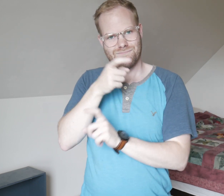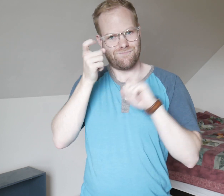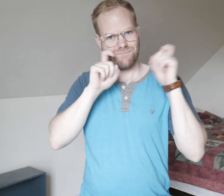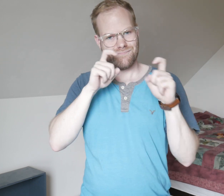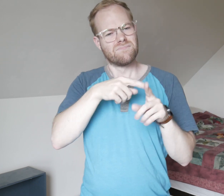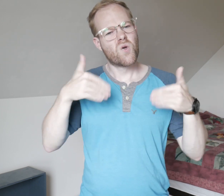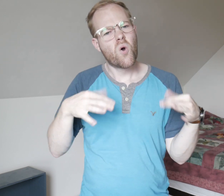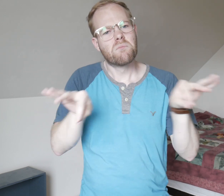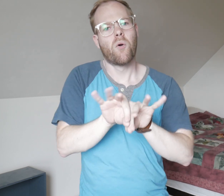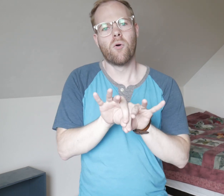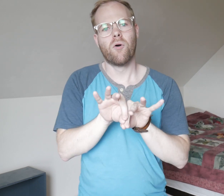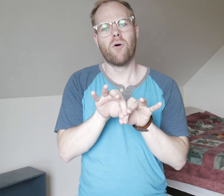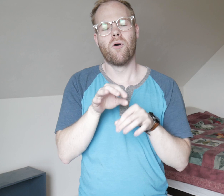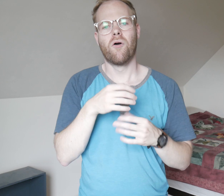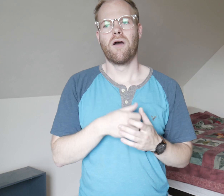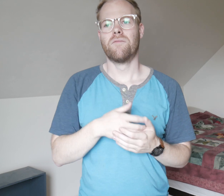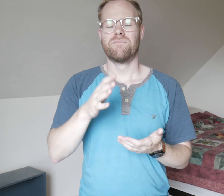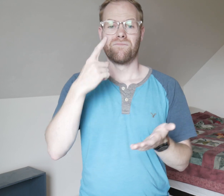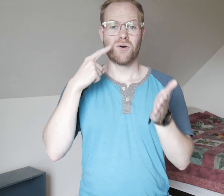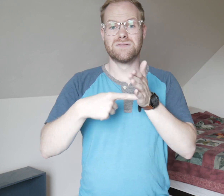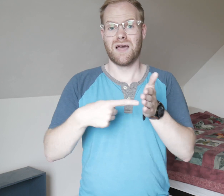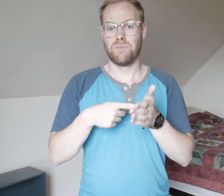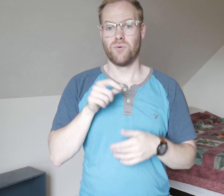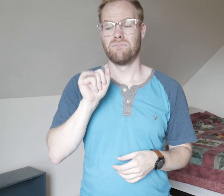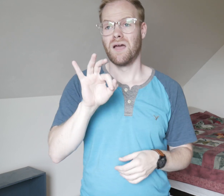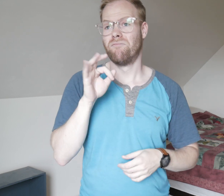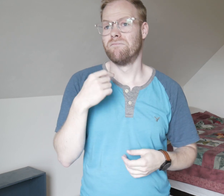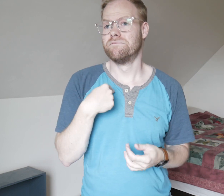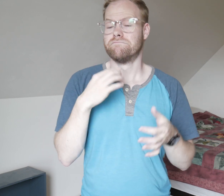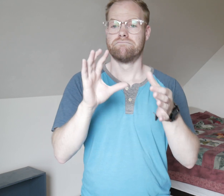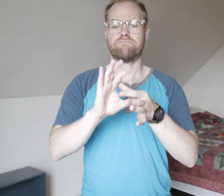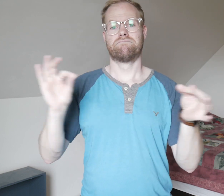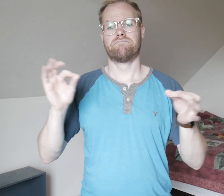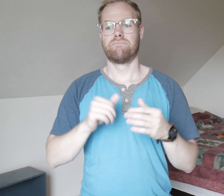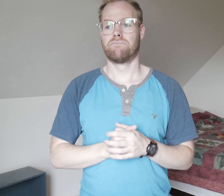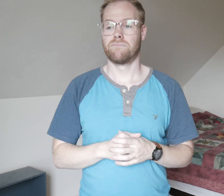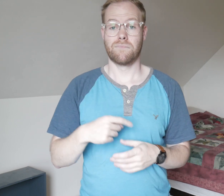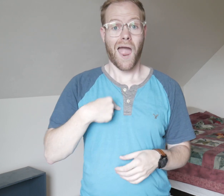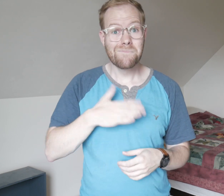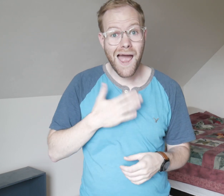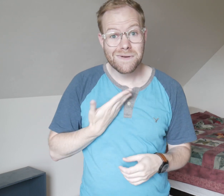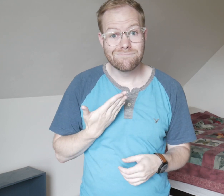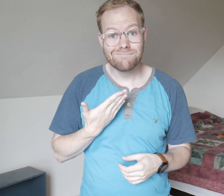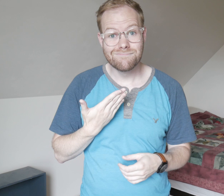Facial expressions are very important. For example, if I were to say: I'm happy!